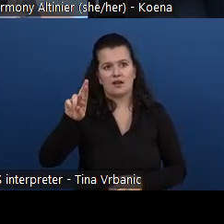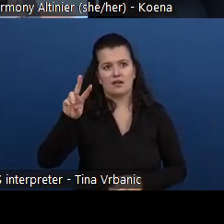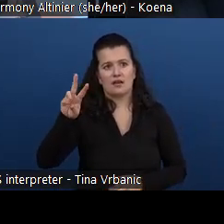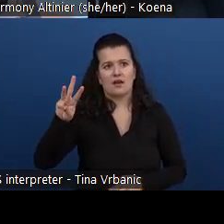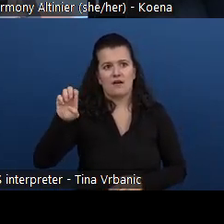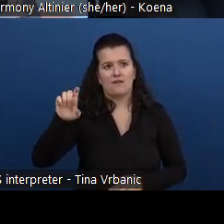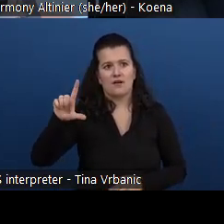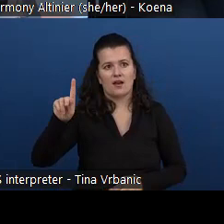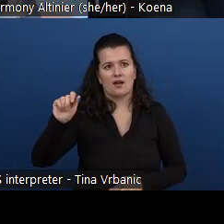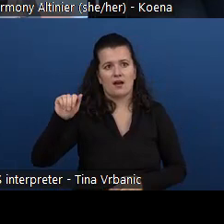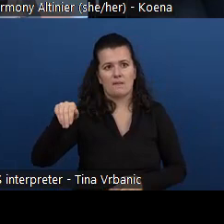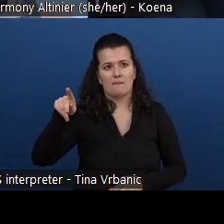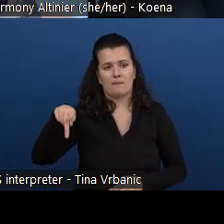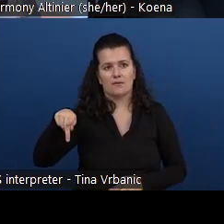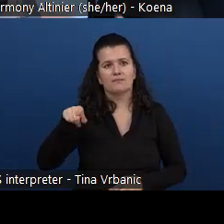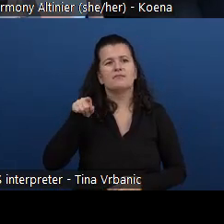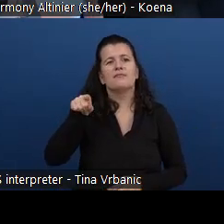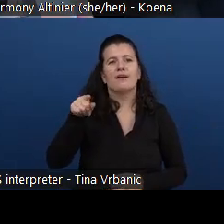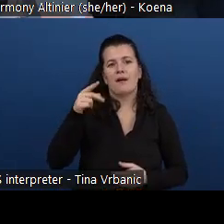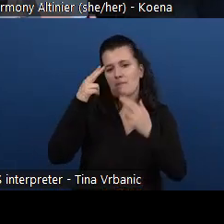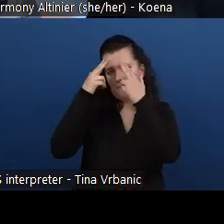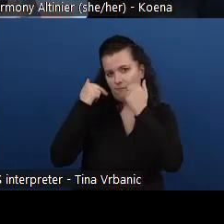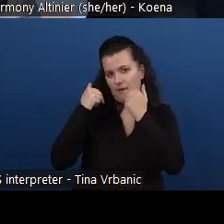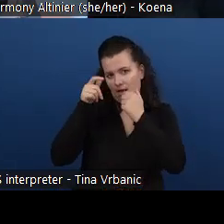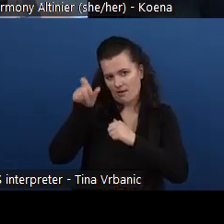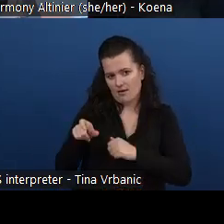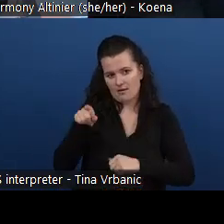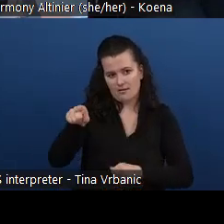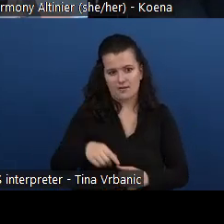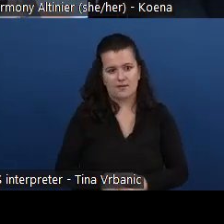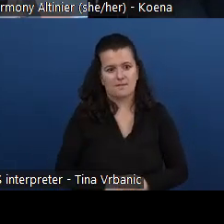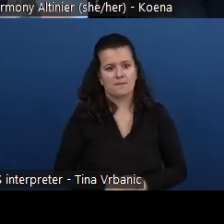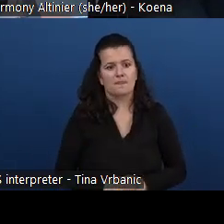It's not funny but ironic.